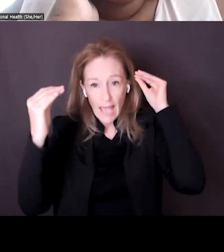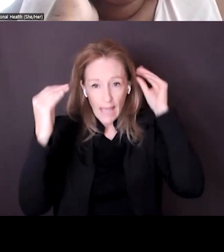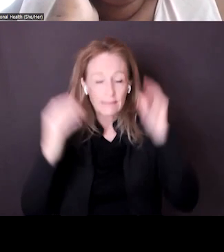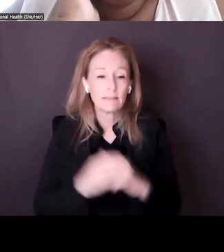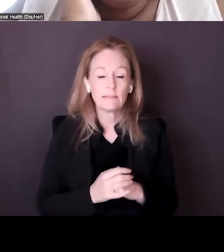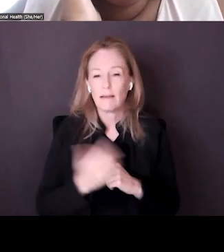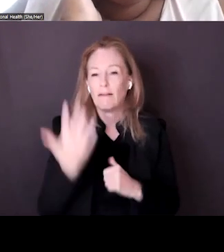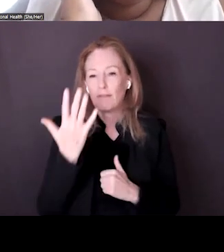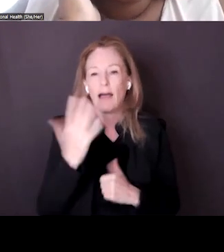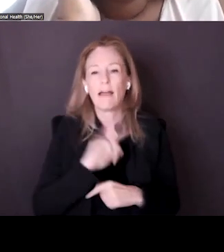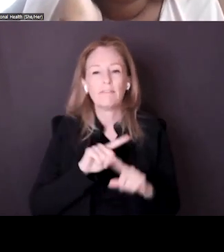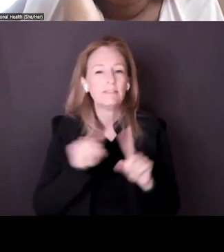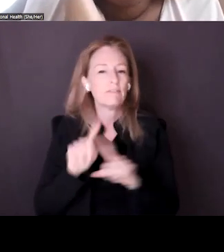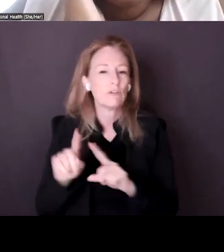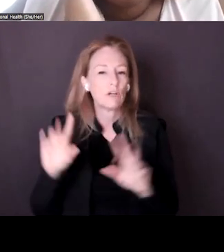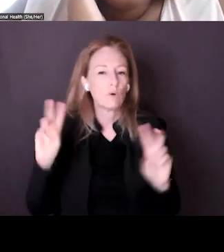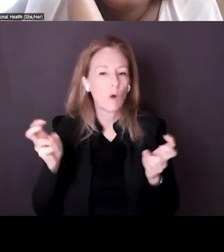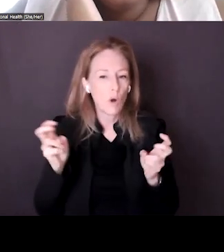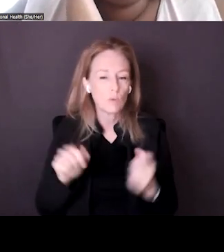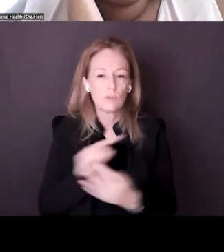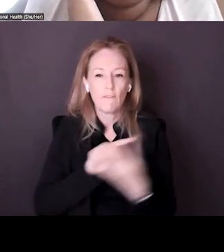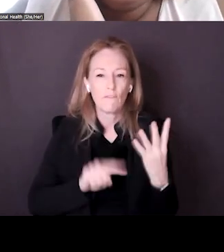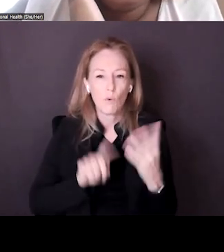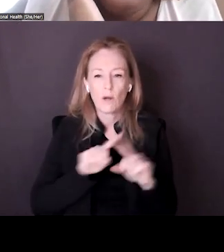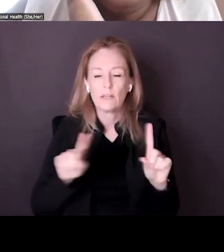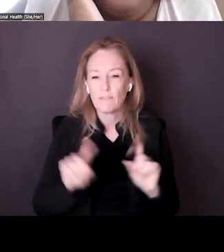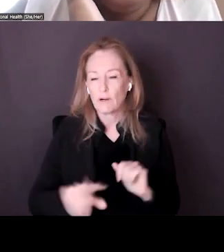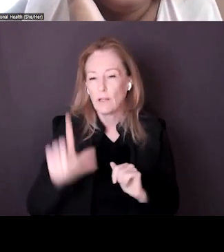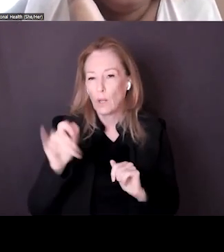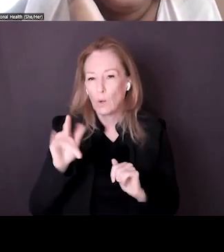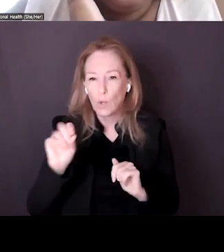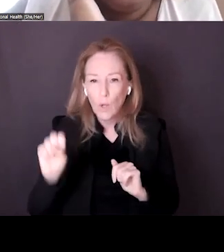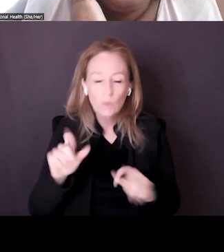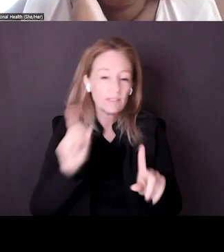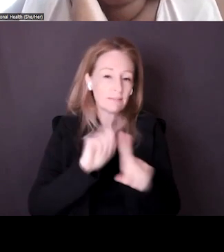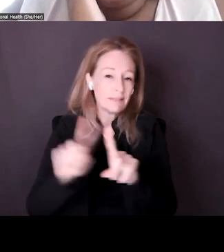SHIRTS TO CHOOSE FROM AND FOUR DIFFERENT LOGOS AND OPTIONS THERE.